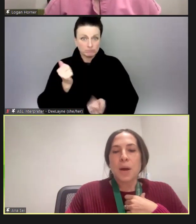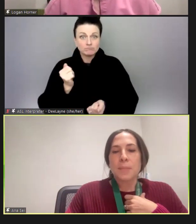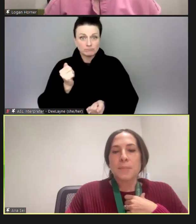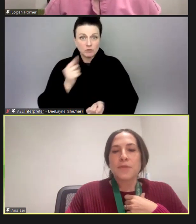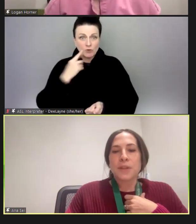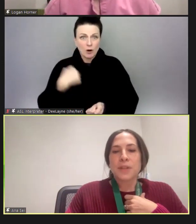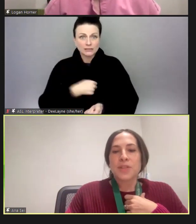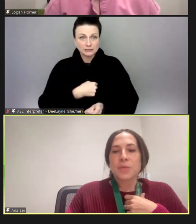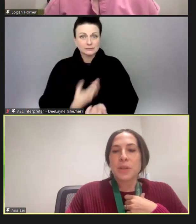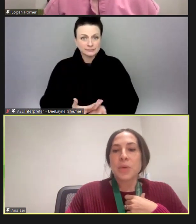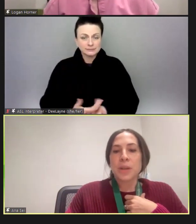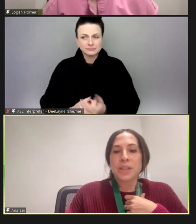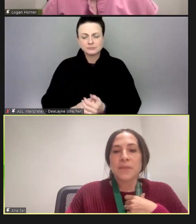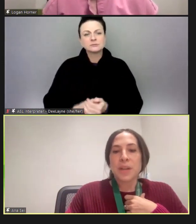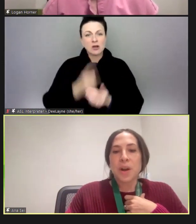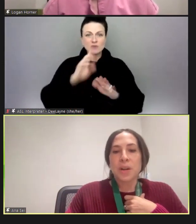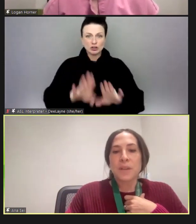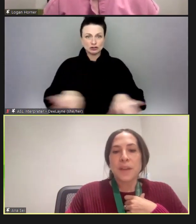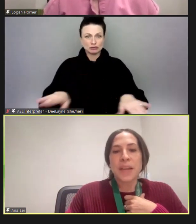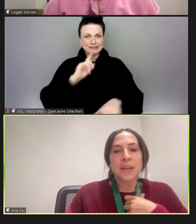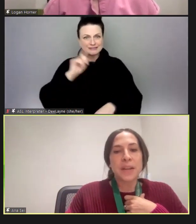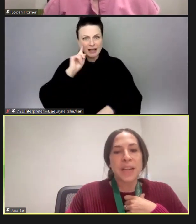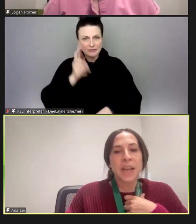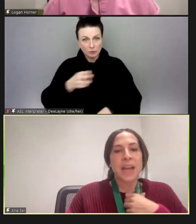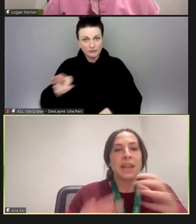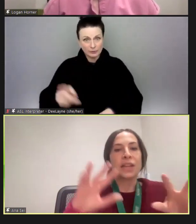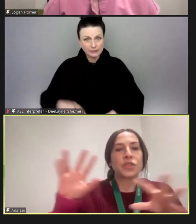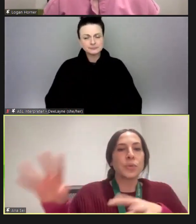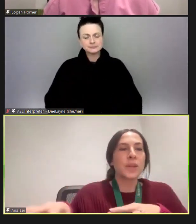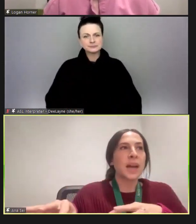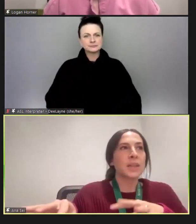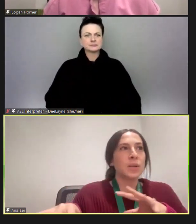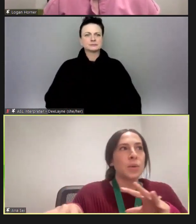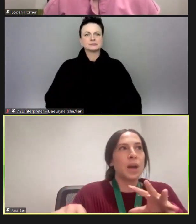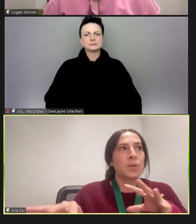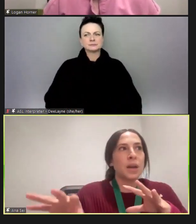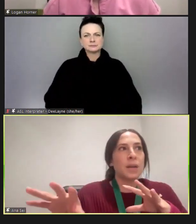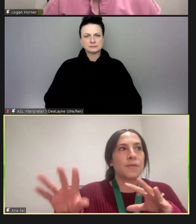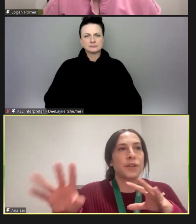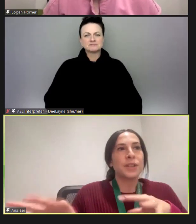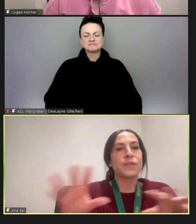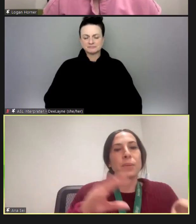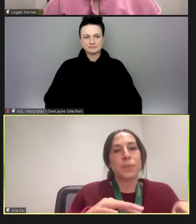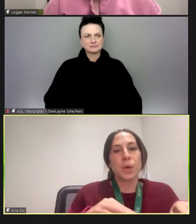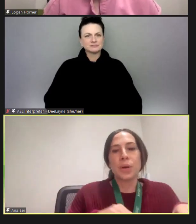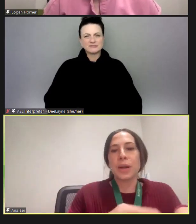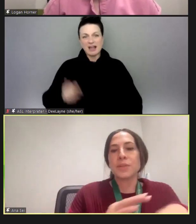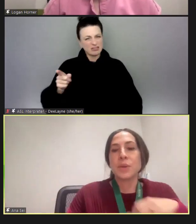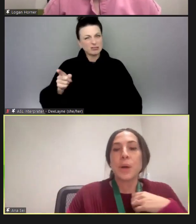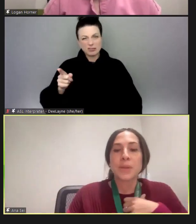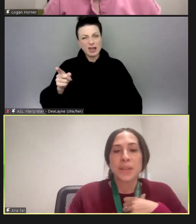um for children who are deaf in heart of hearing and they do that throughout um